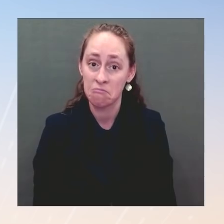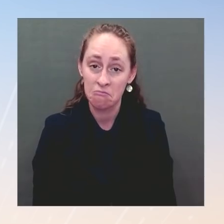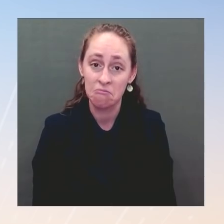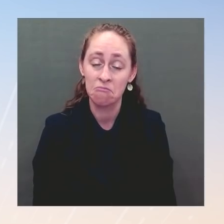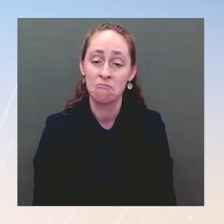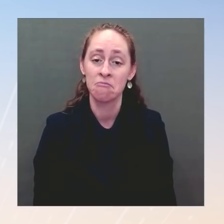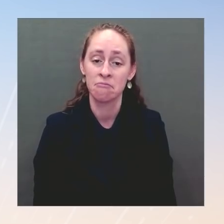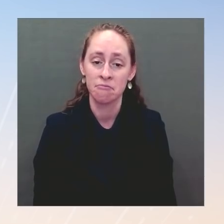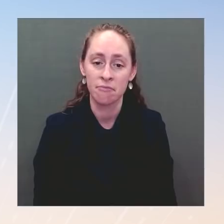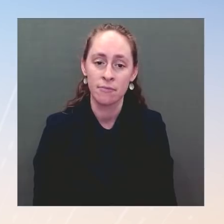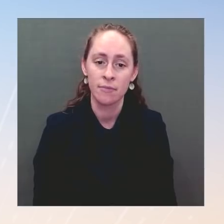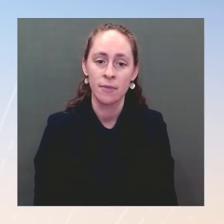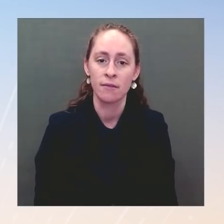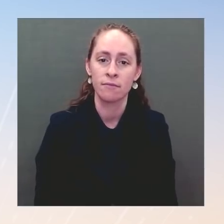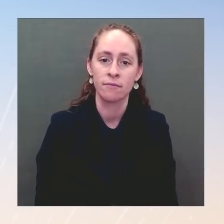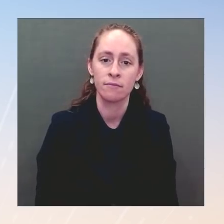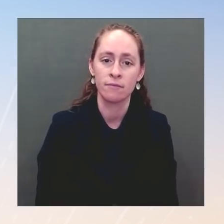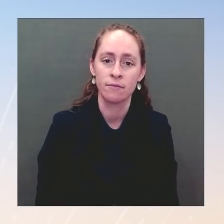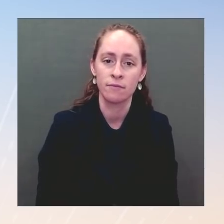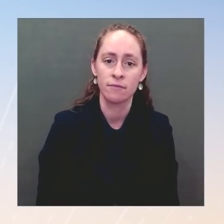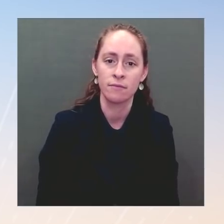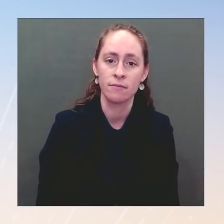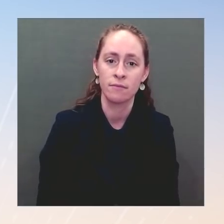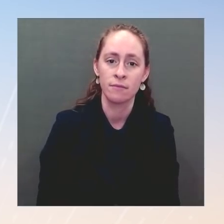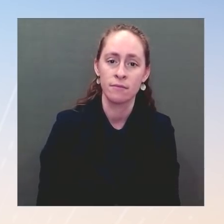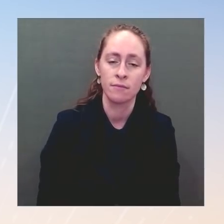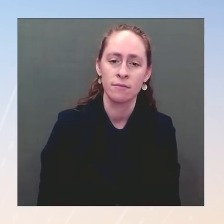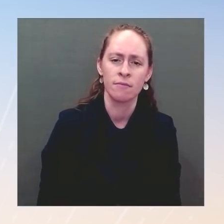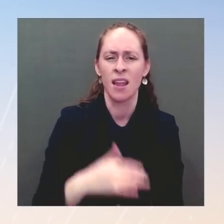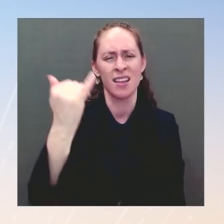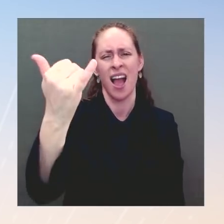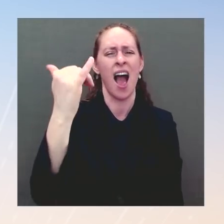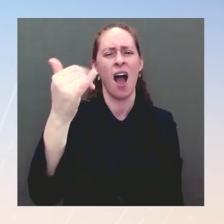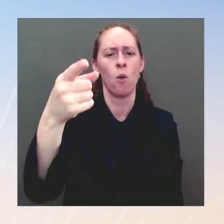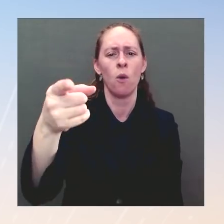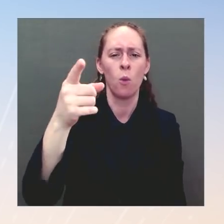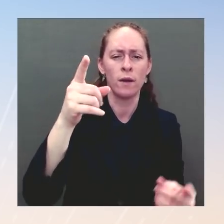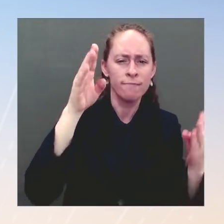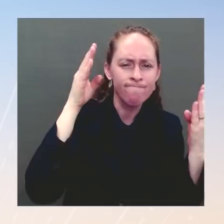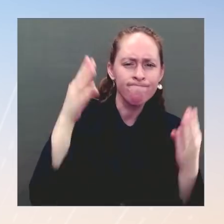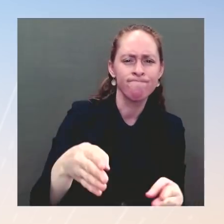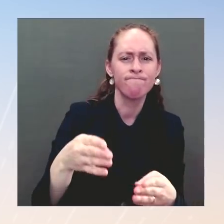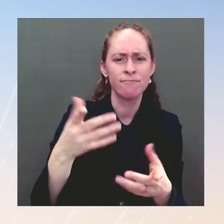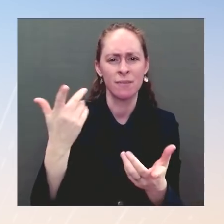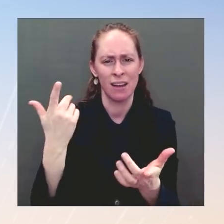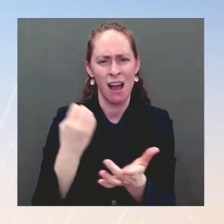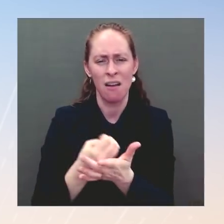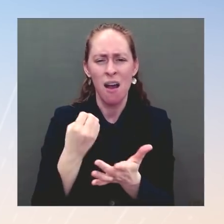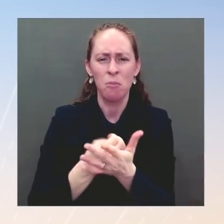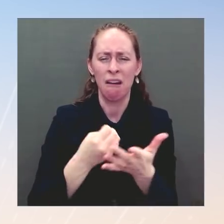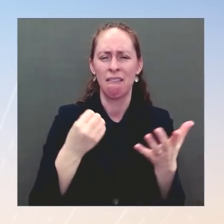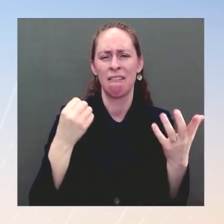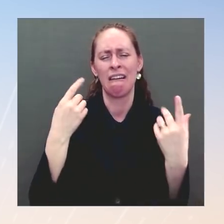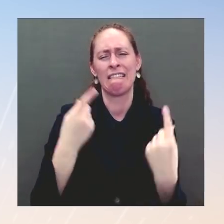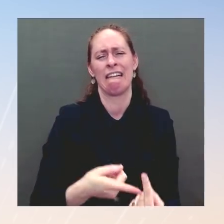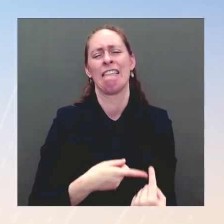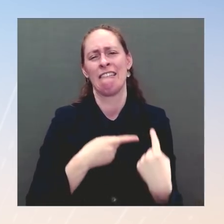potentially, from these sanctions, but what about the economic pain here? The Russians are saying they think gas prices in Europe